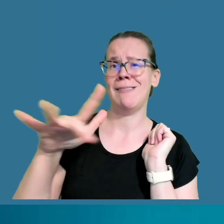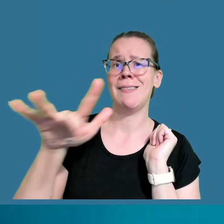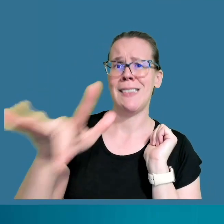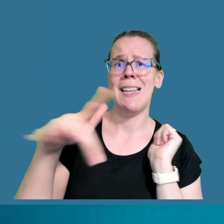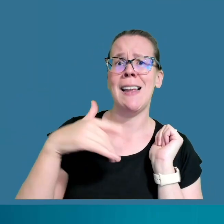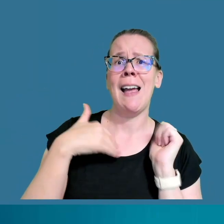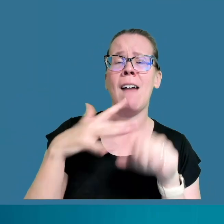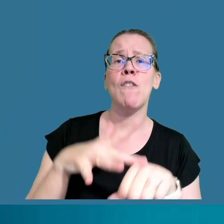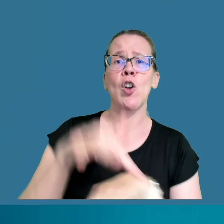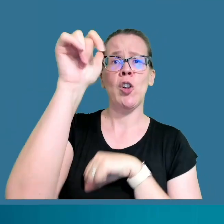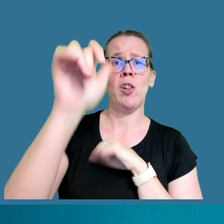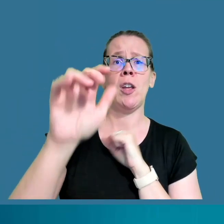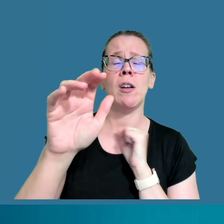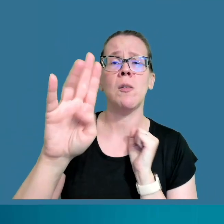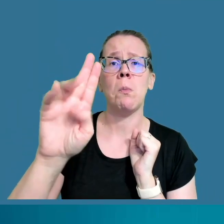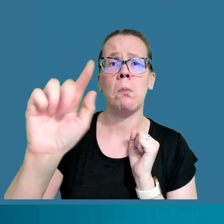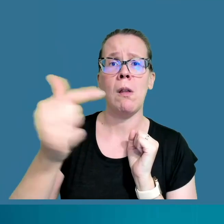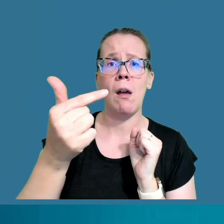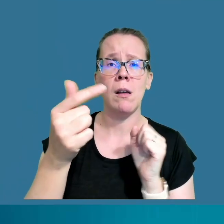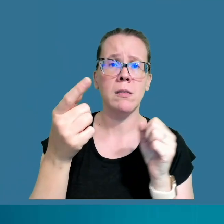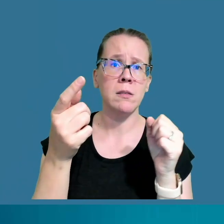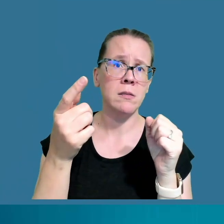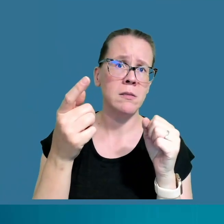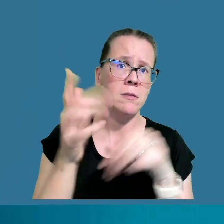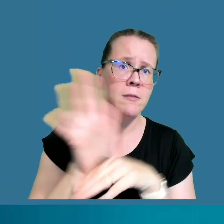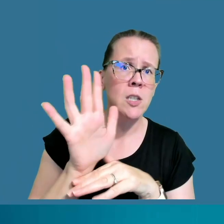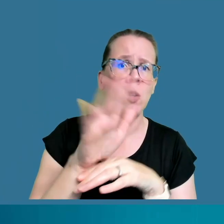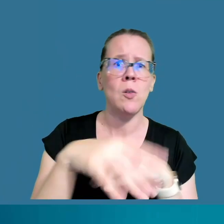to pay attention to as you're printing the pattern. Just to be sure that everything